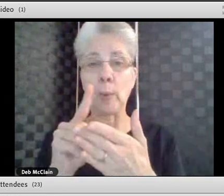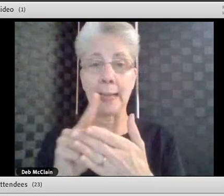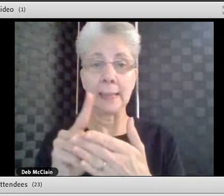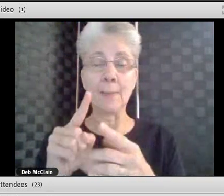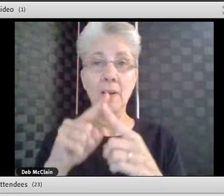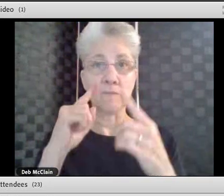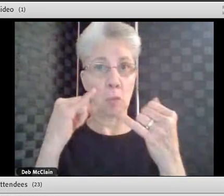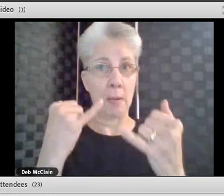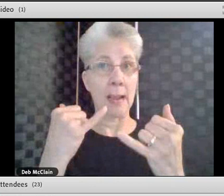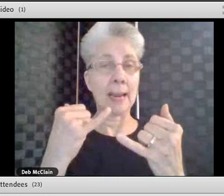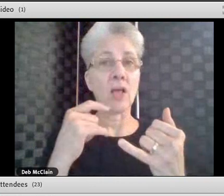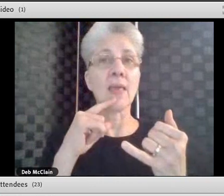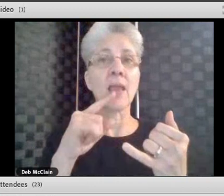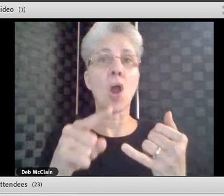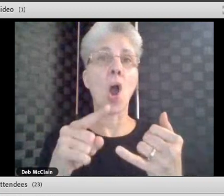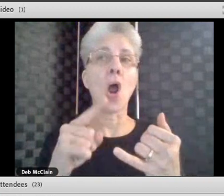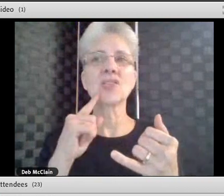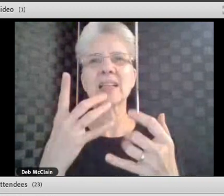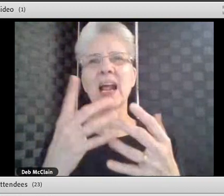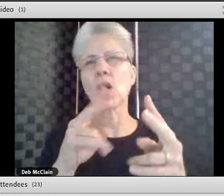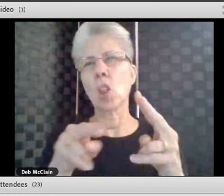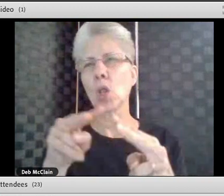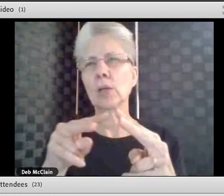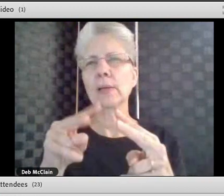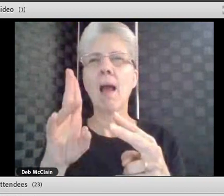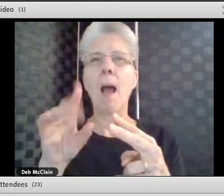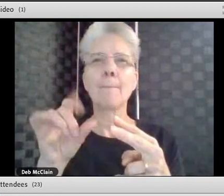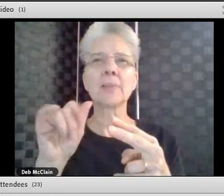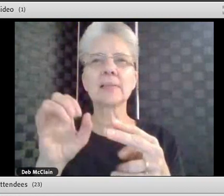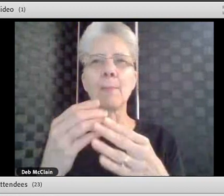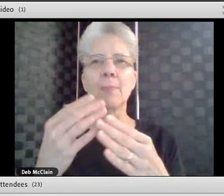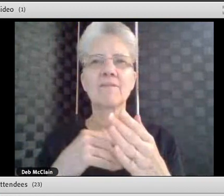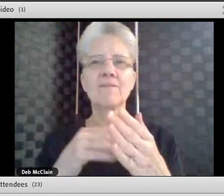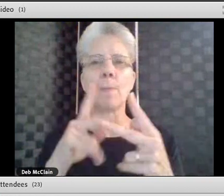would probably look at things weekly, but for right now, they are just kind of looking at it